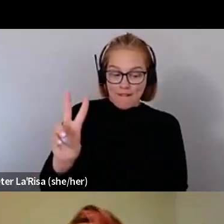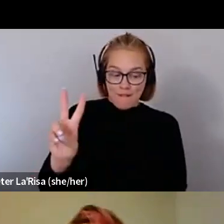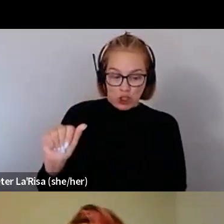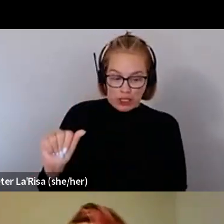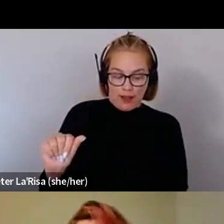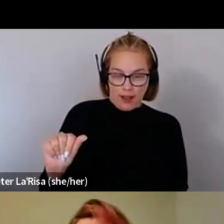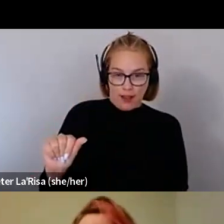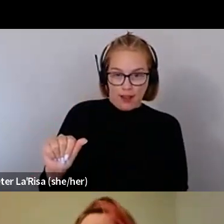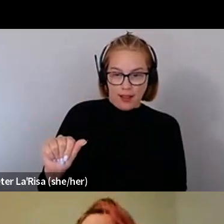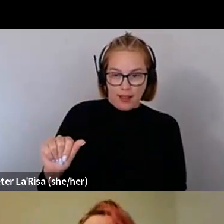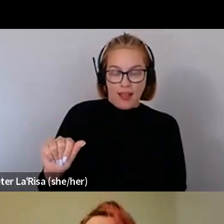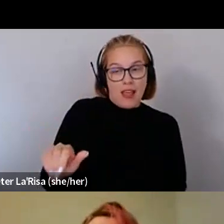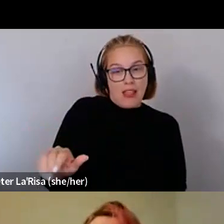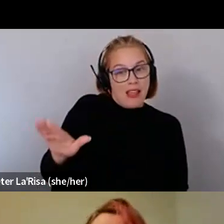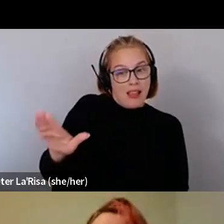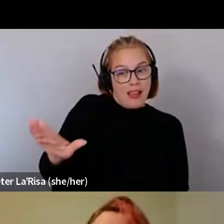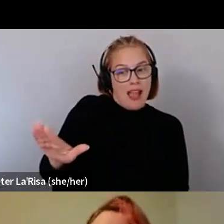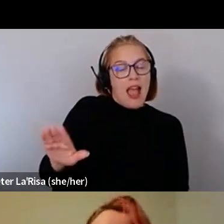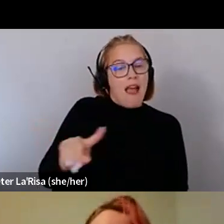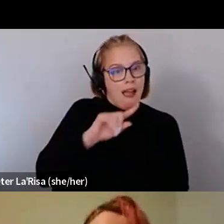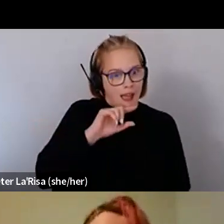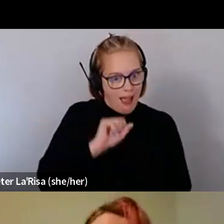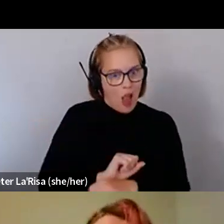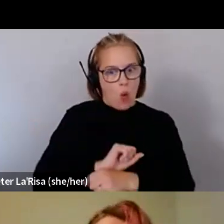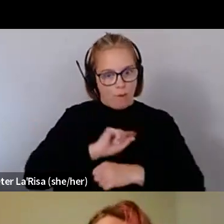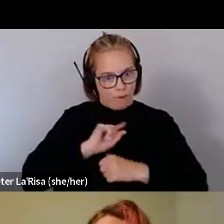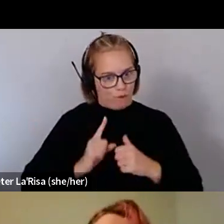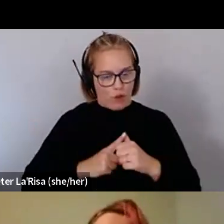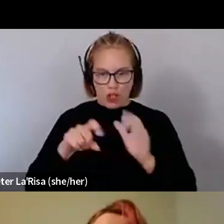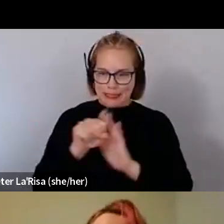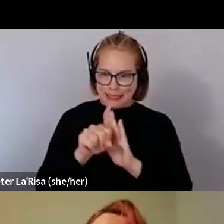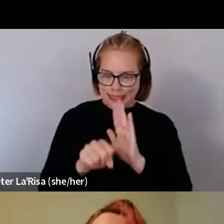Questions, comments or experiences. Anything you want.